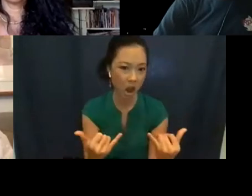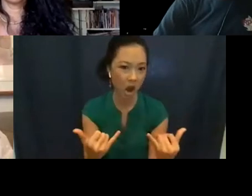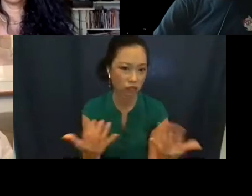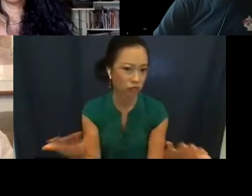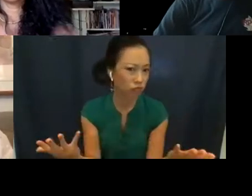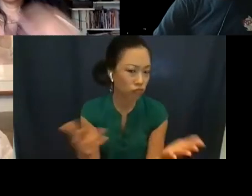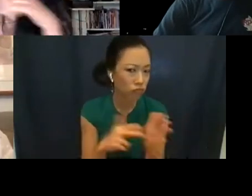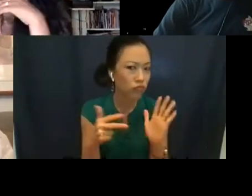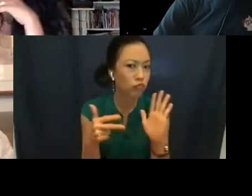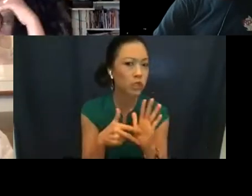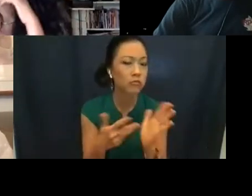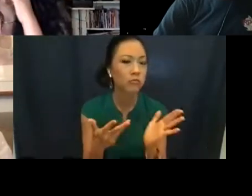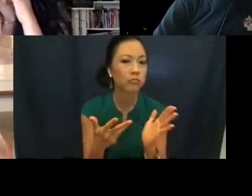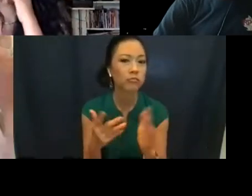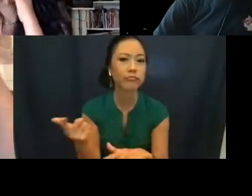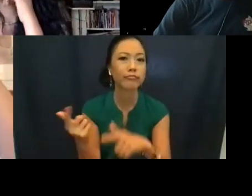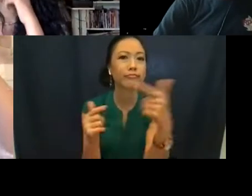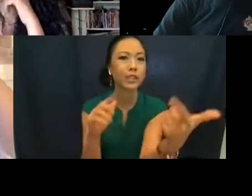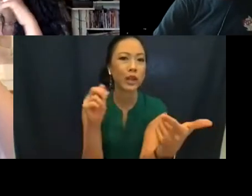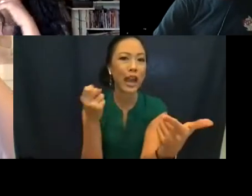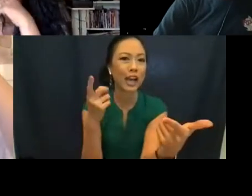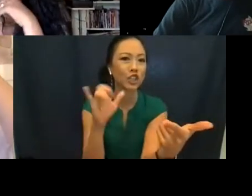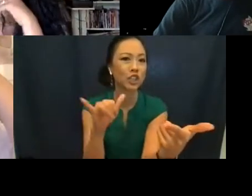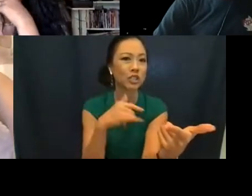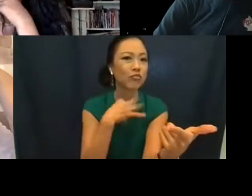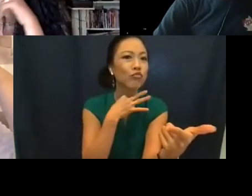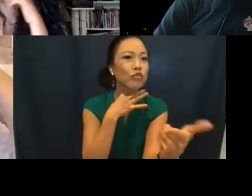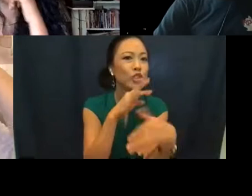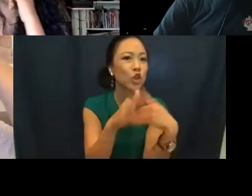on your thoughts on all of this. >> ASHLEY FERRO-MURRAY: Yeah, I think